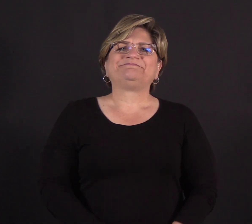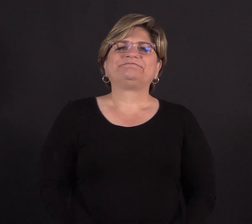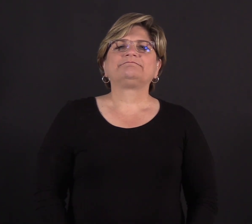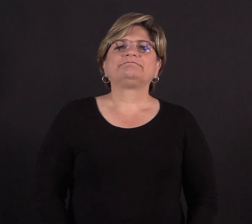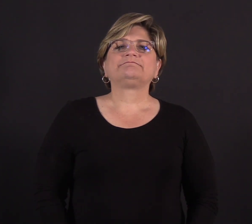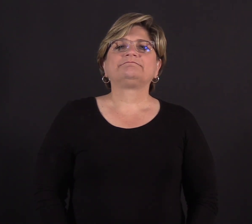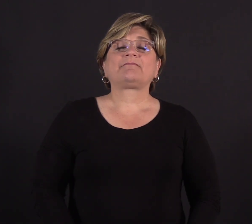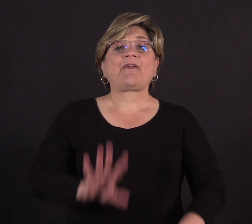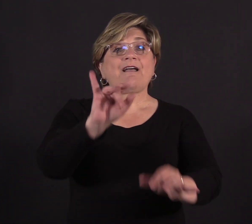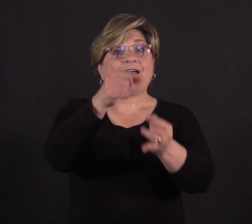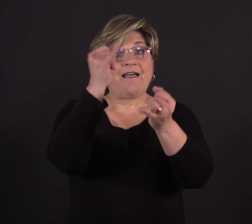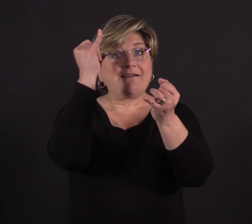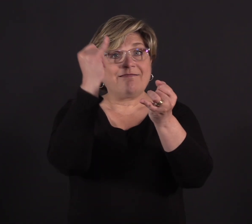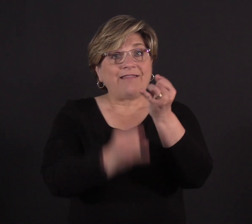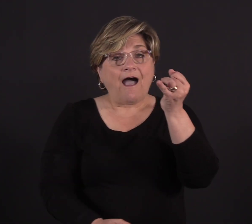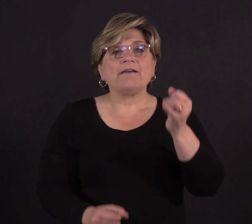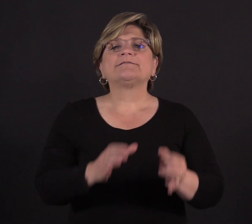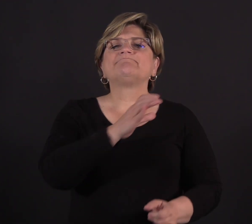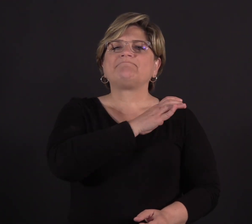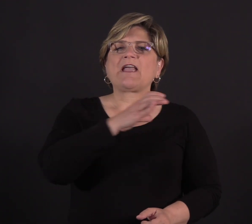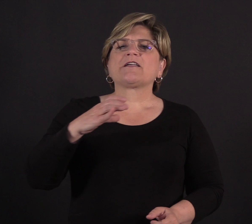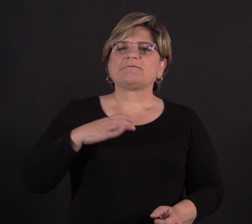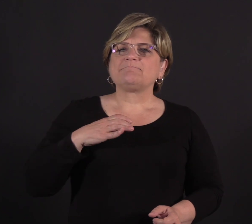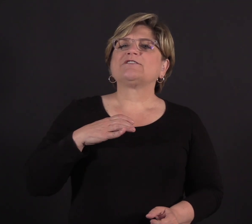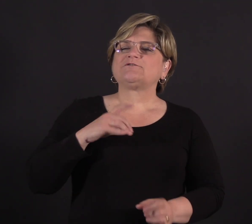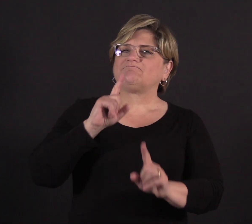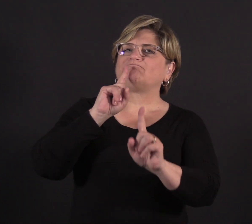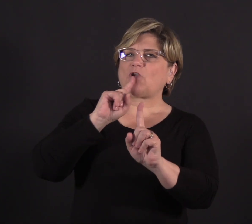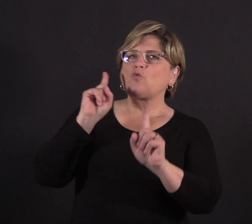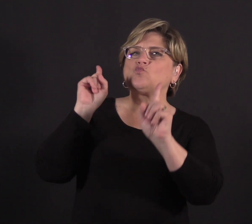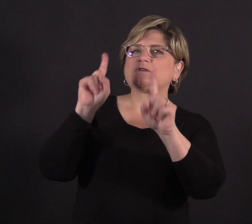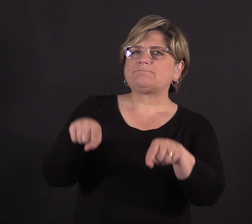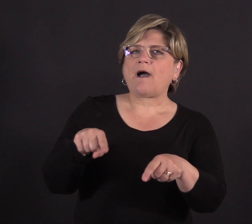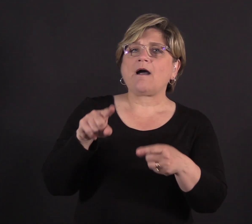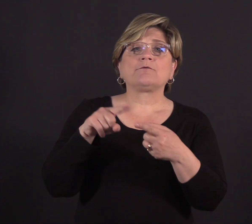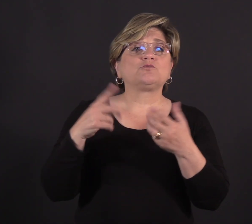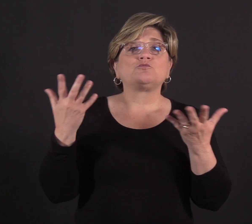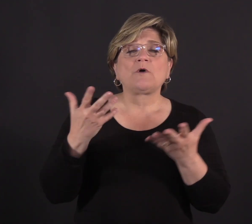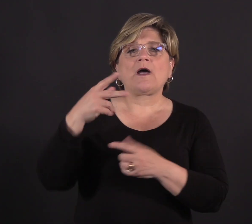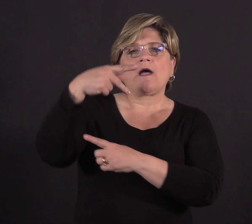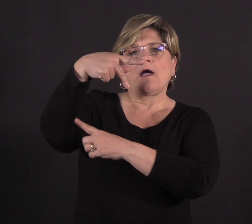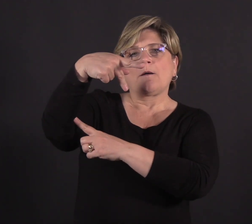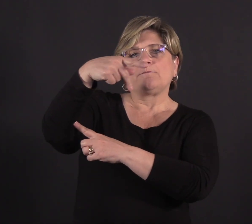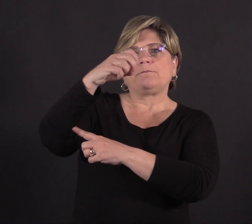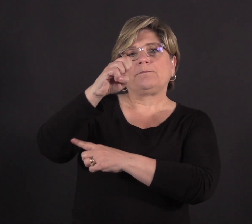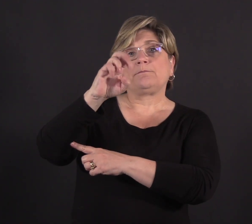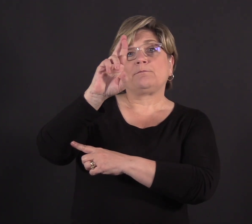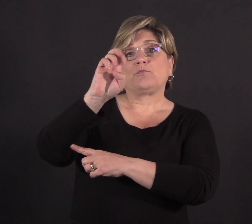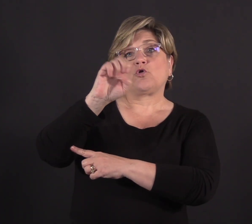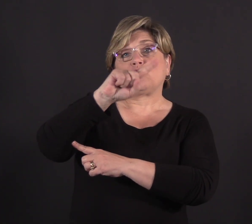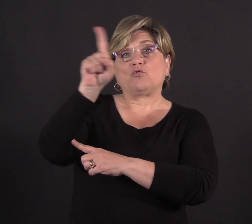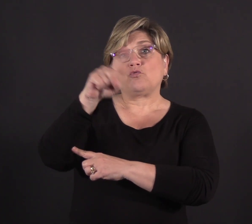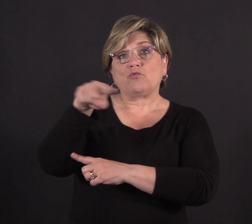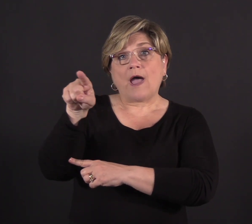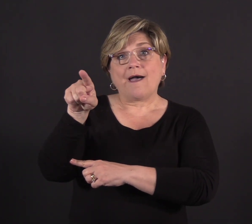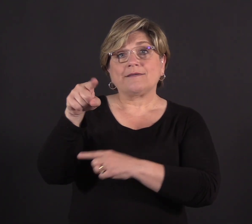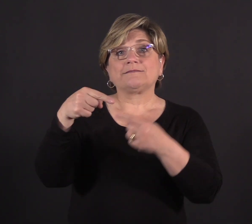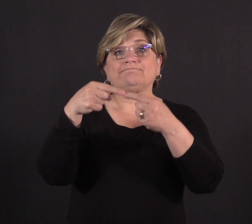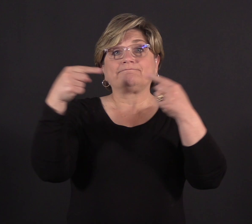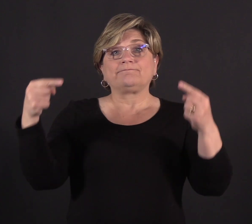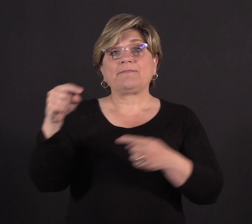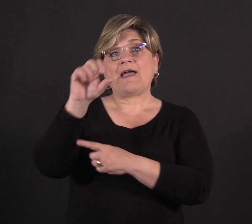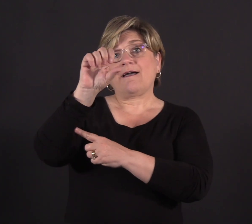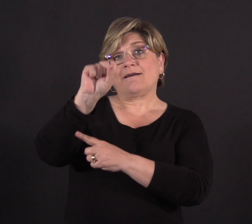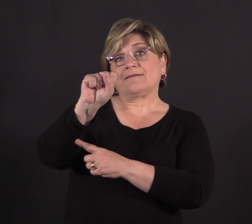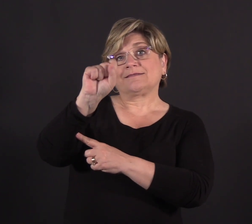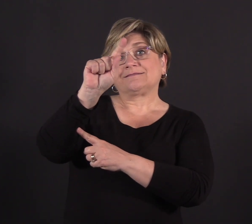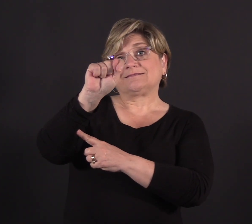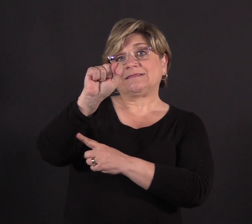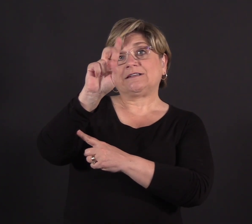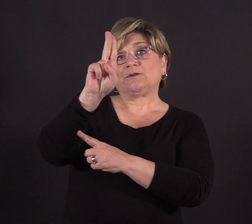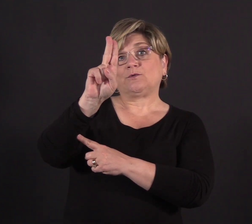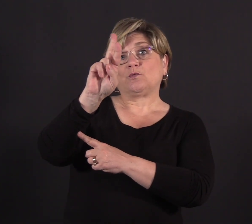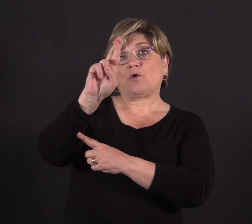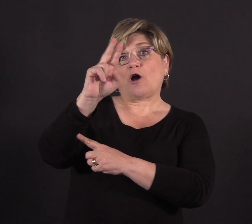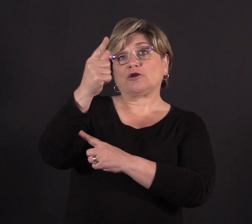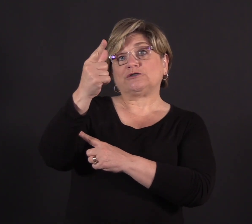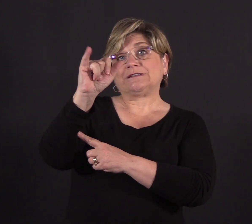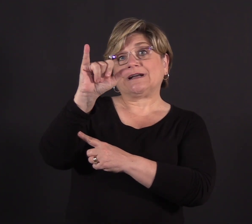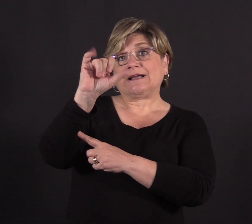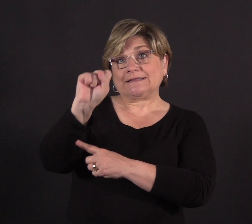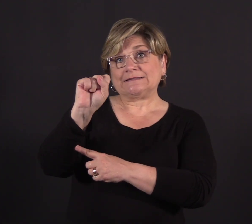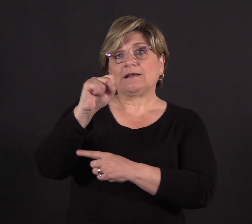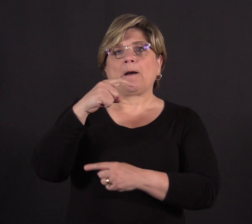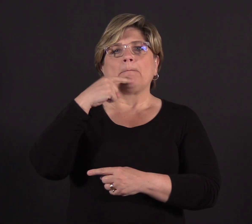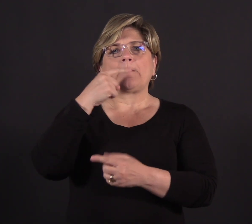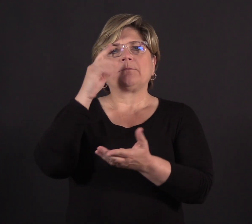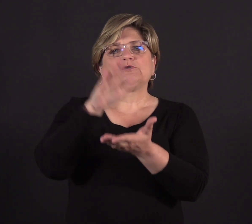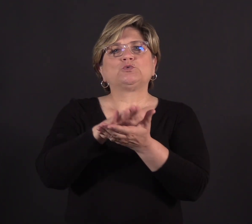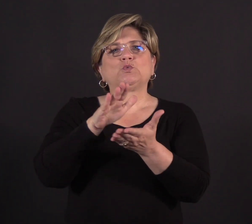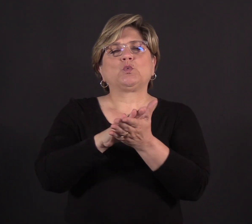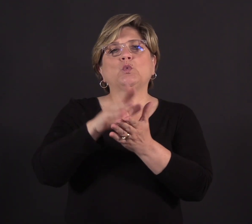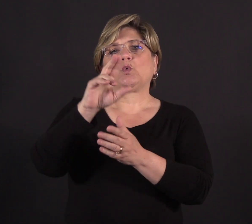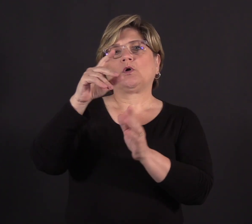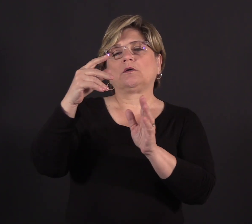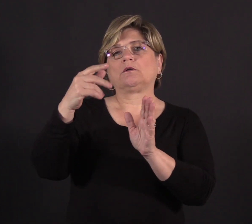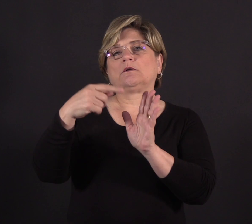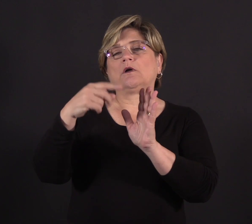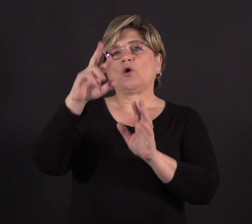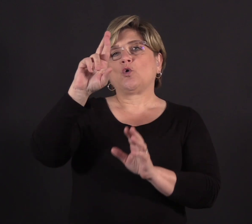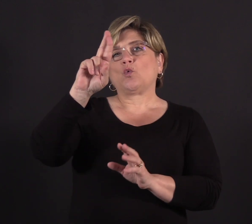Lastly, the Commission responded to the Perez v. Sturgis Public Schools ruling.